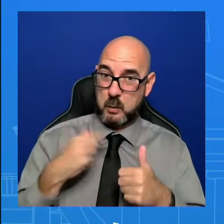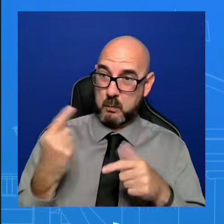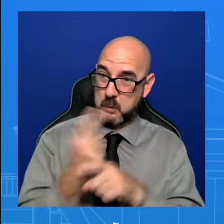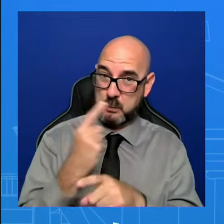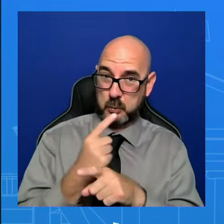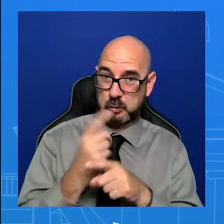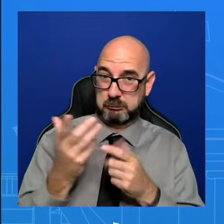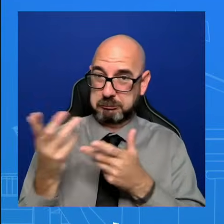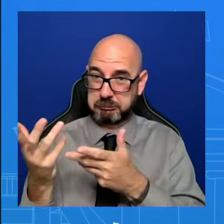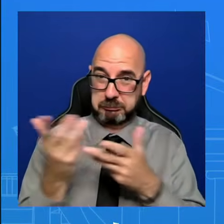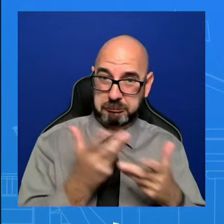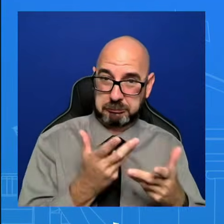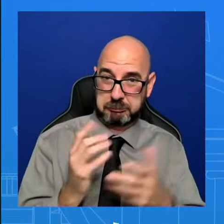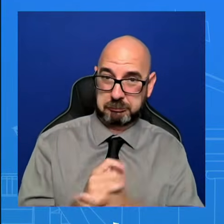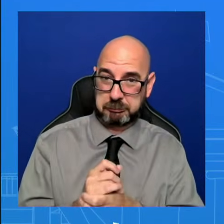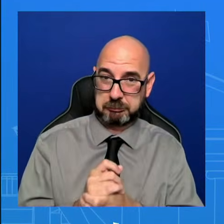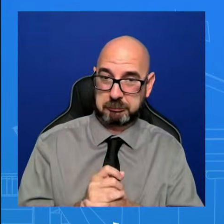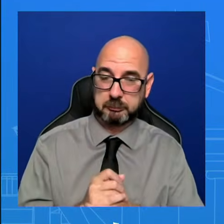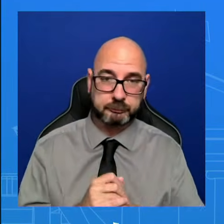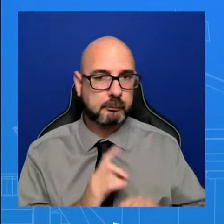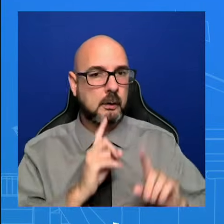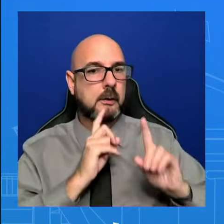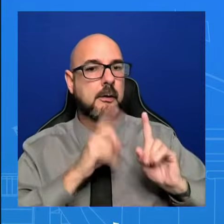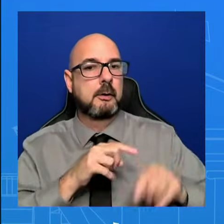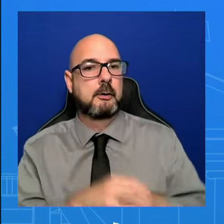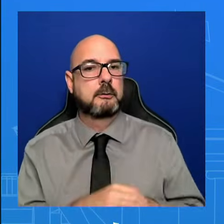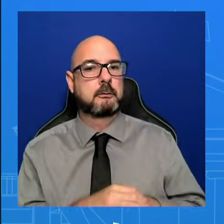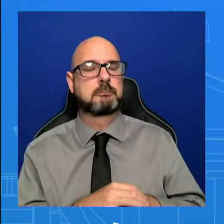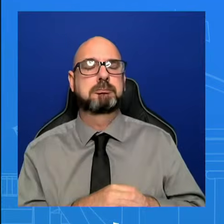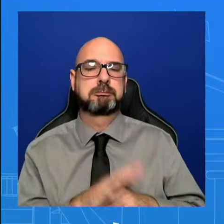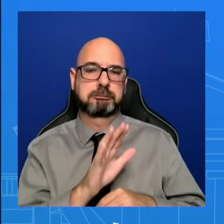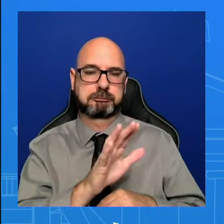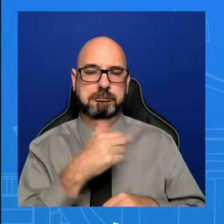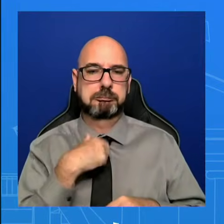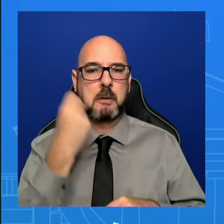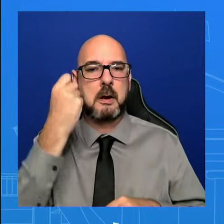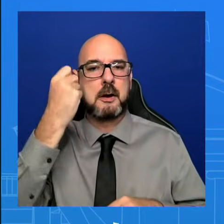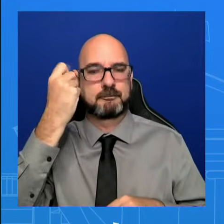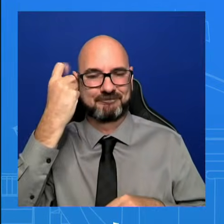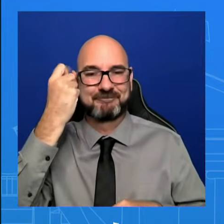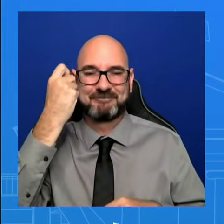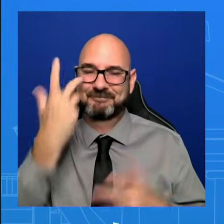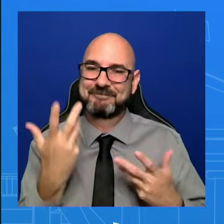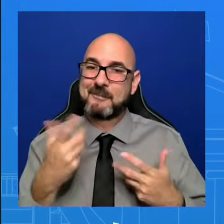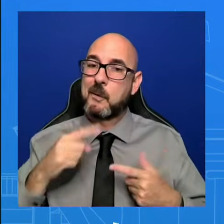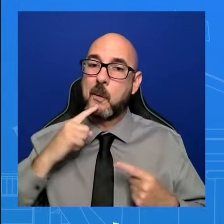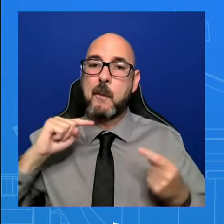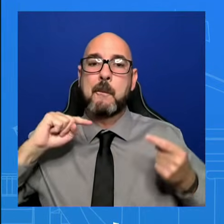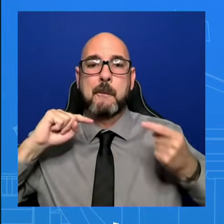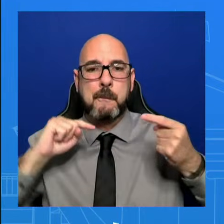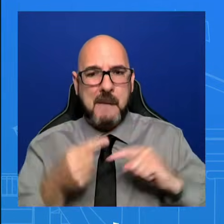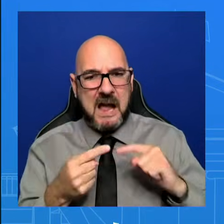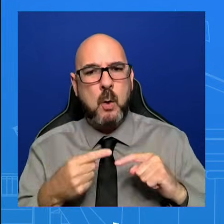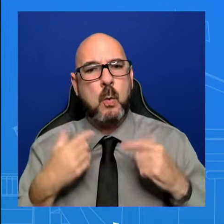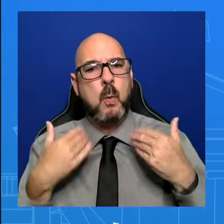understand that this is a painful moment for many communities. We get that. I mean, we say that over and over again.